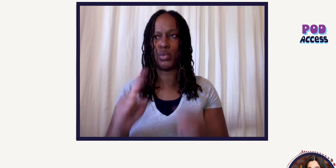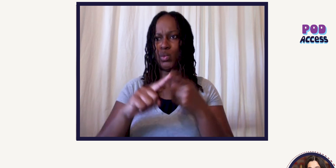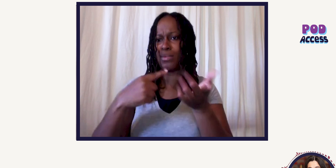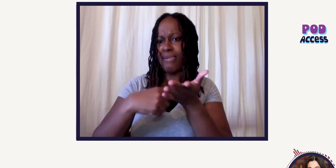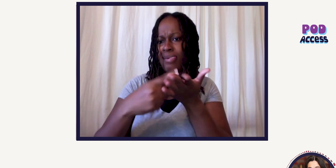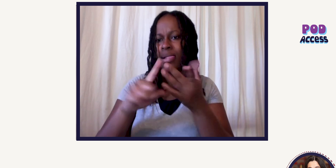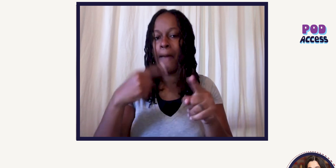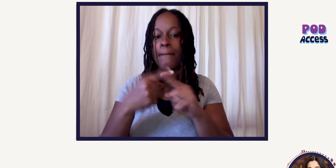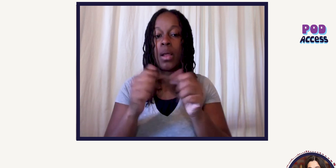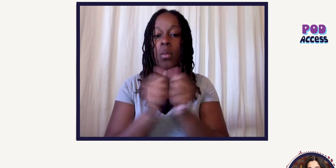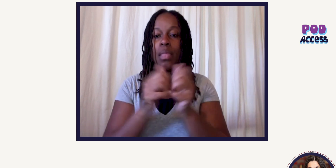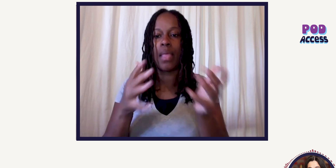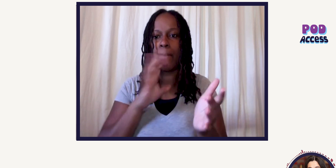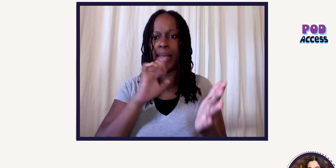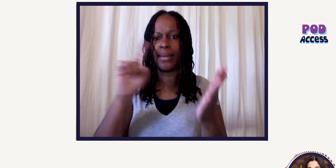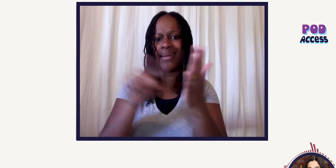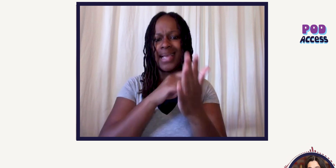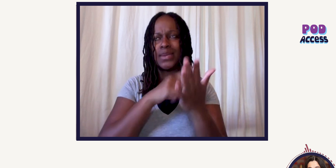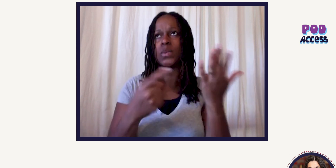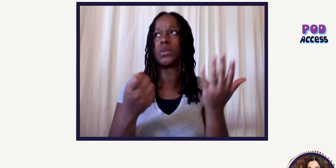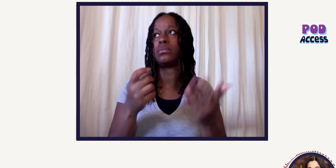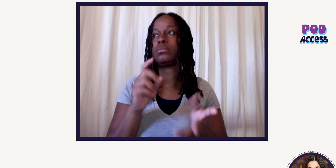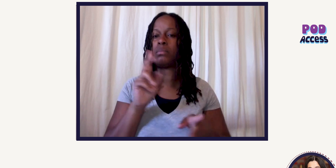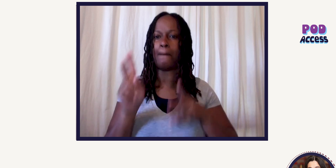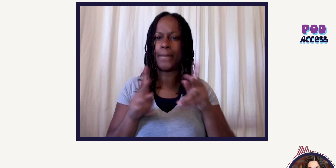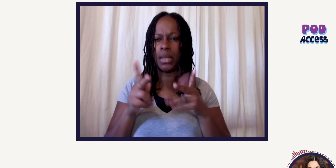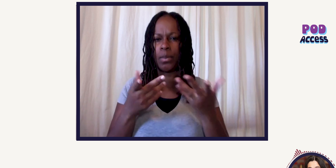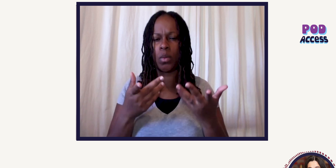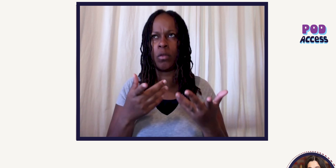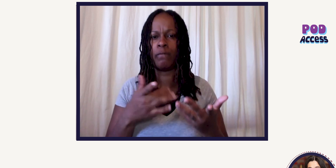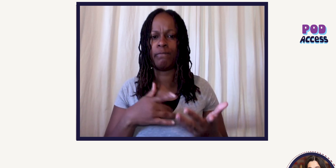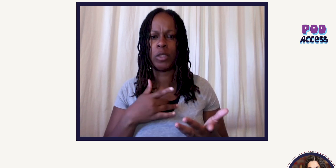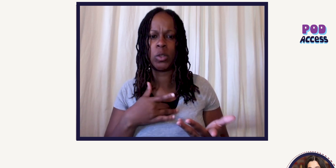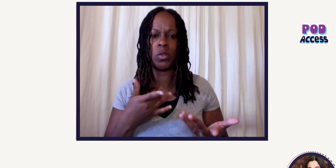afraid of saying the wrong thing and being canceled for it! They're so scared.